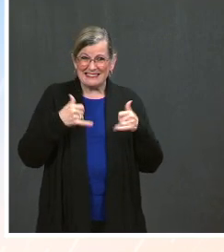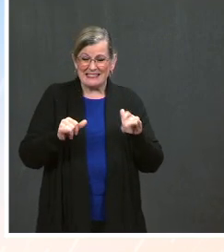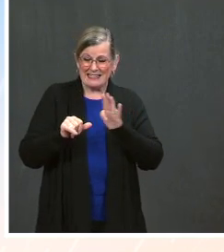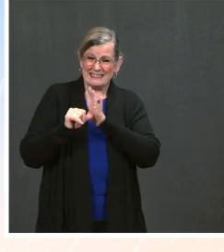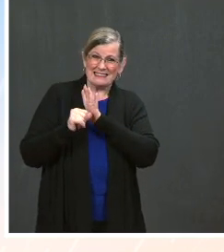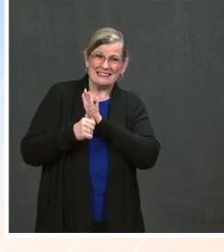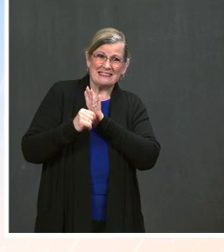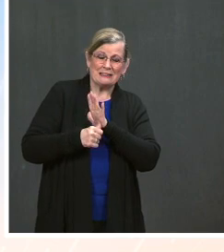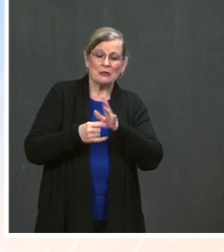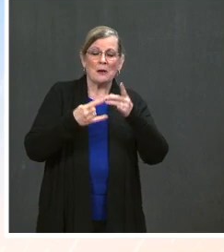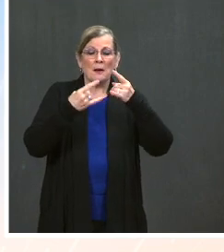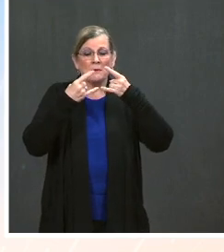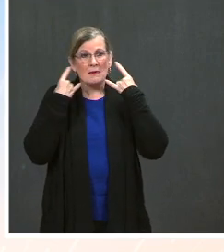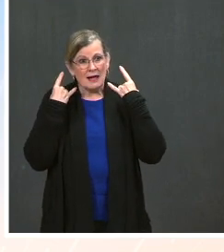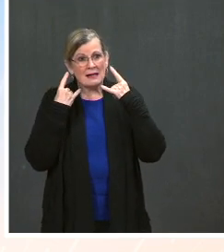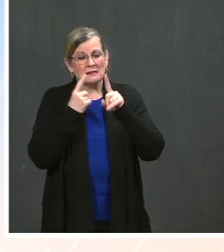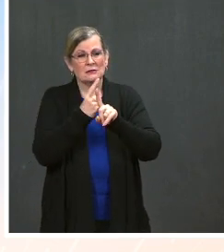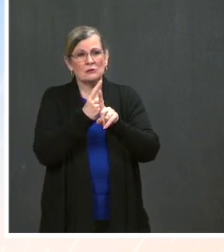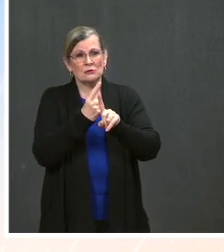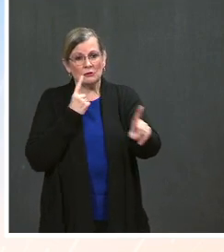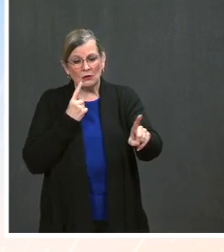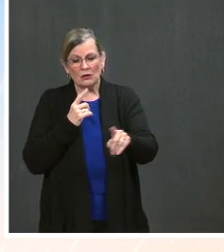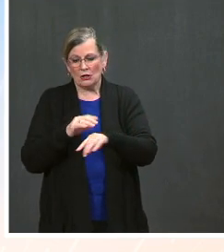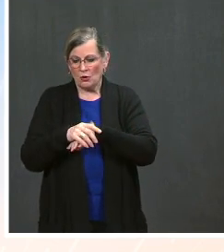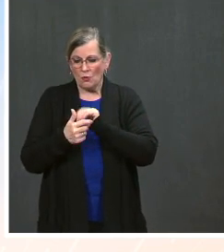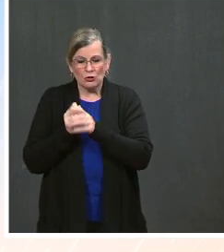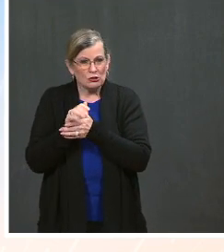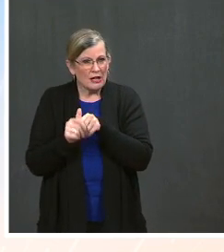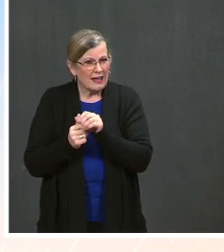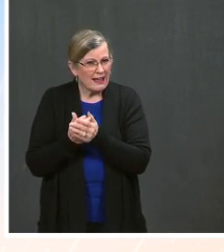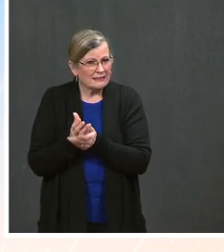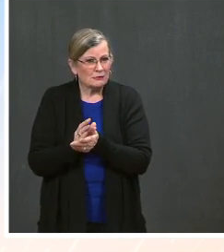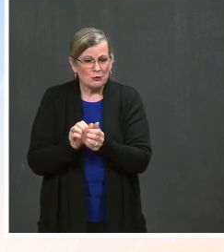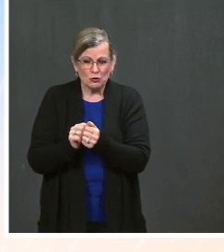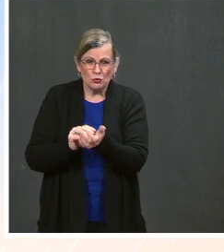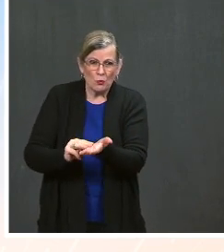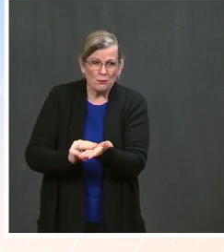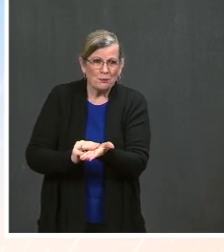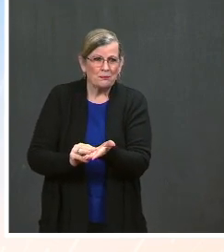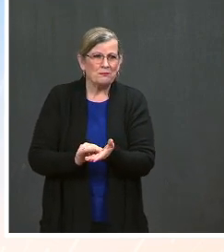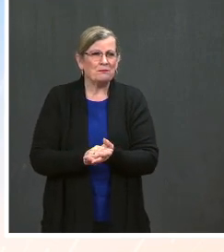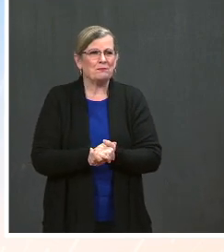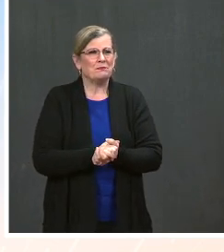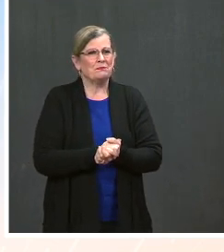Physical distance. Be careful. You know, stay -- stay separate. All of those things are still very much --